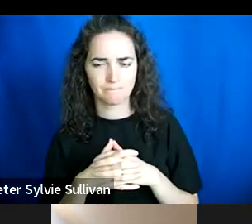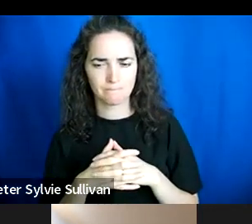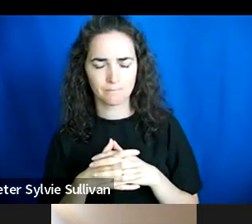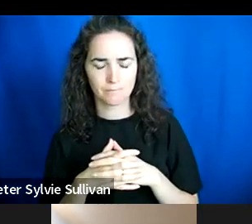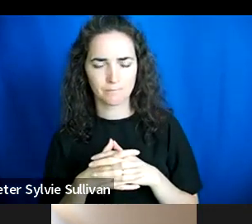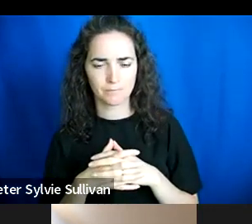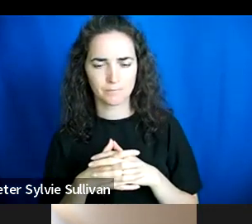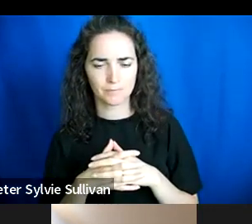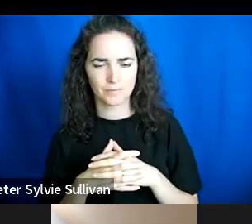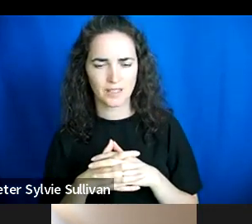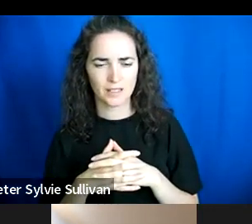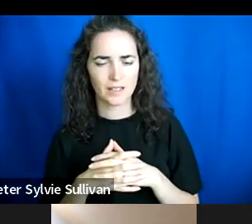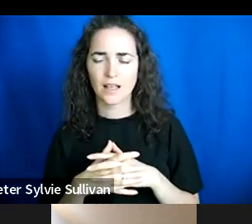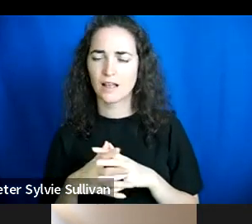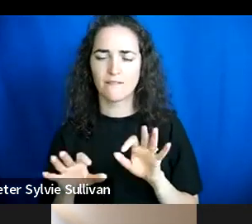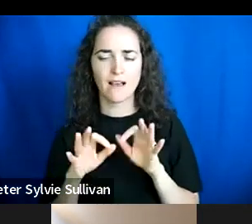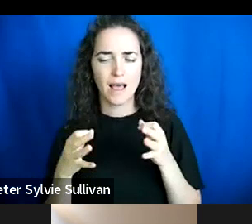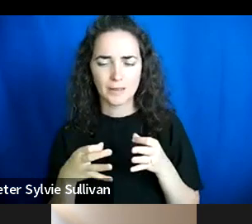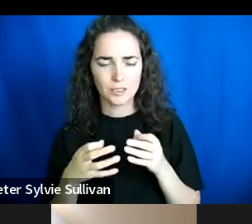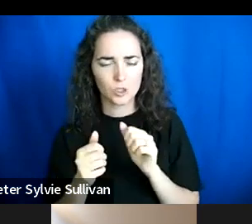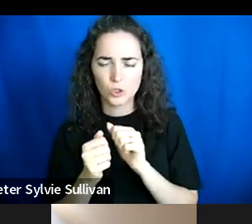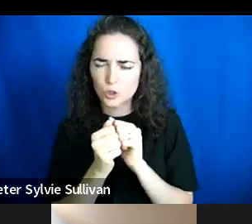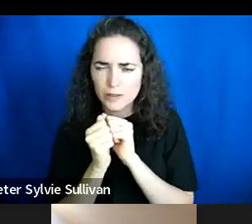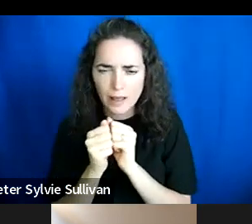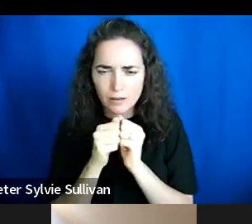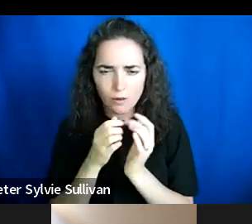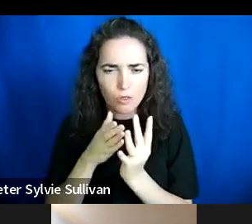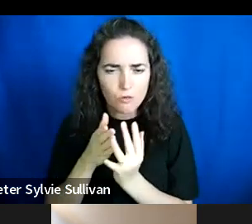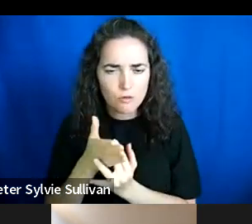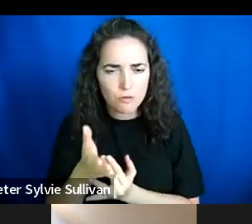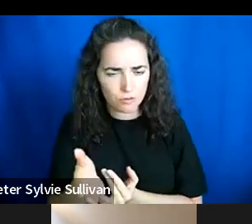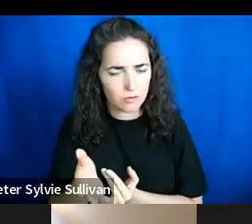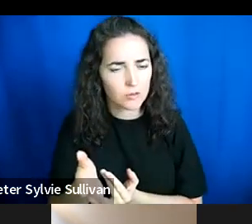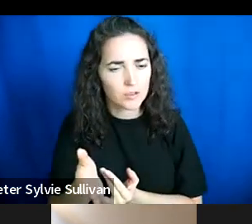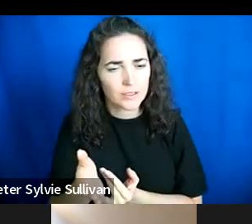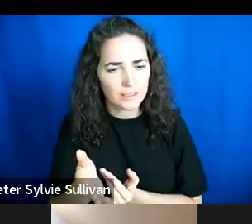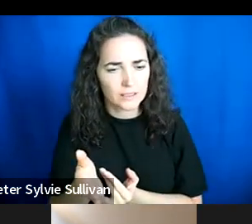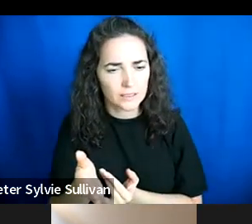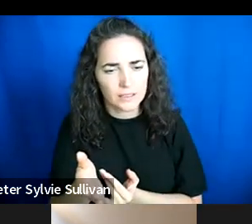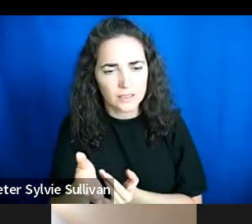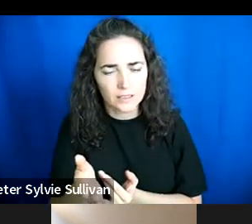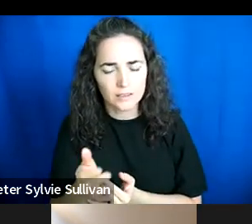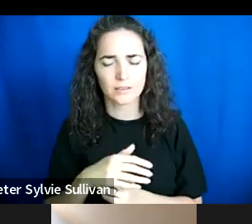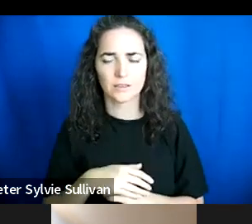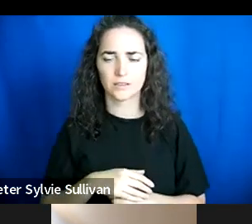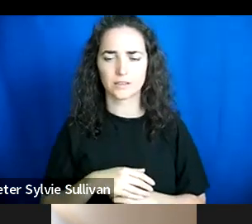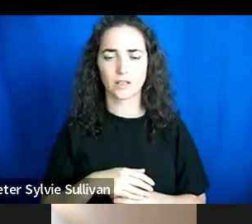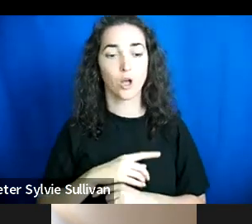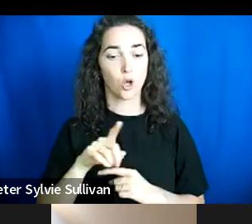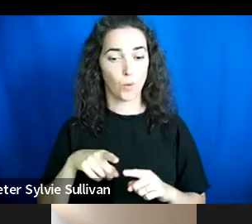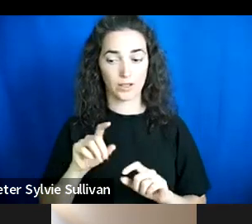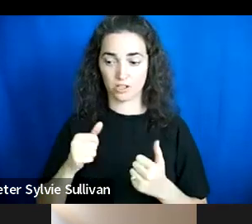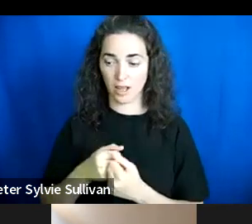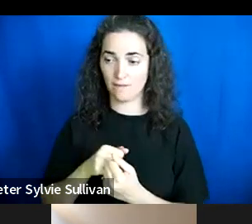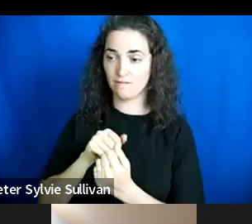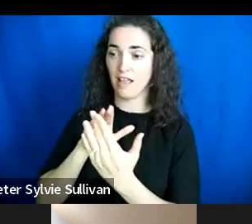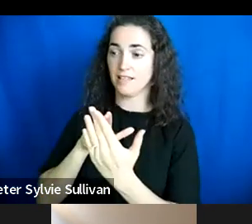And you experience together, you know, over the in order to overcome some of those challenges.